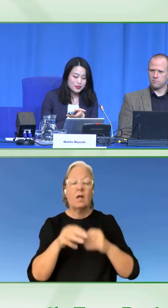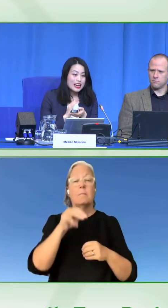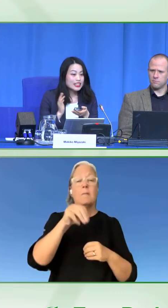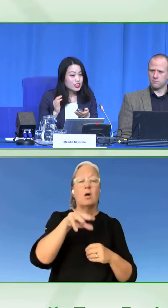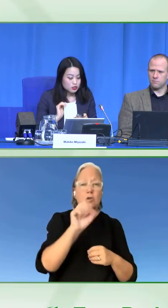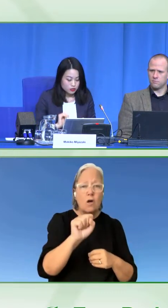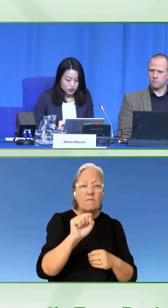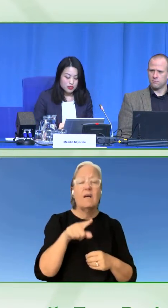groups.